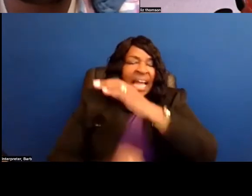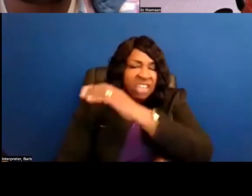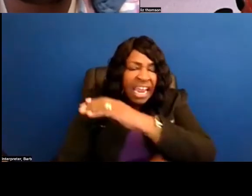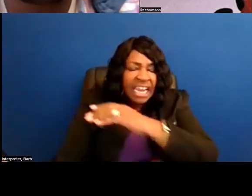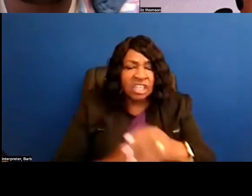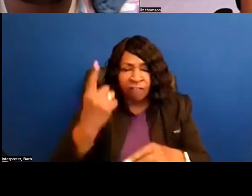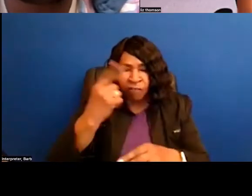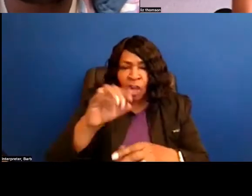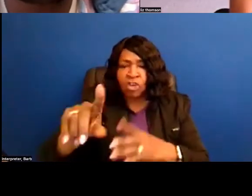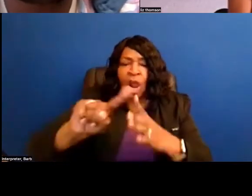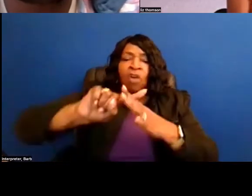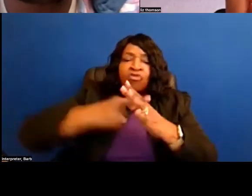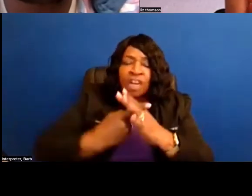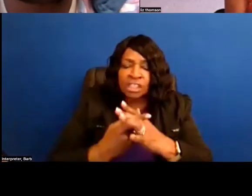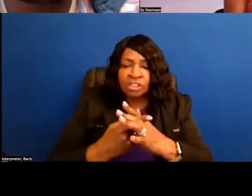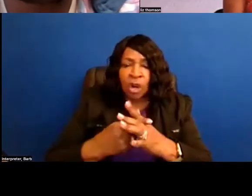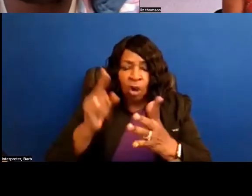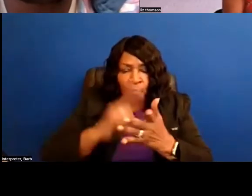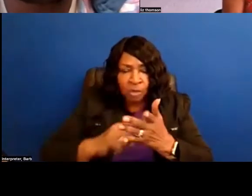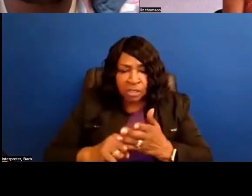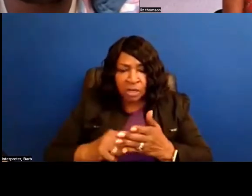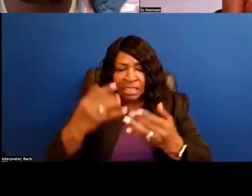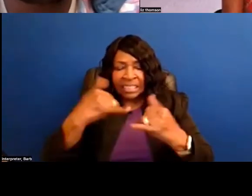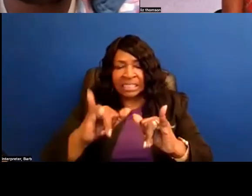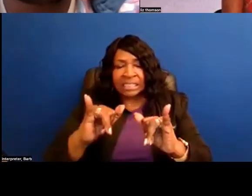rather than labeling it as an interdisciplinary research.